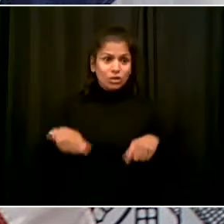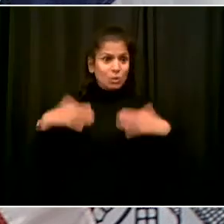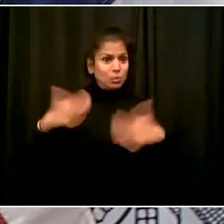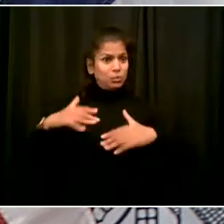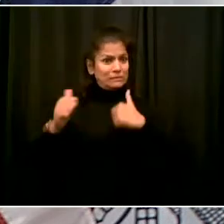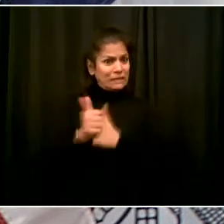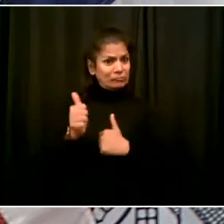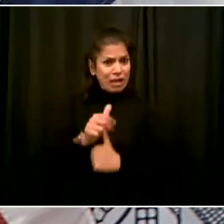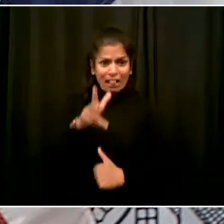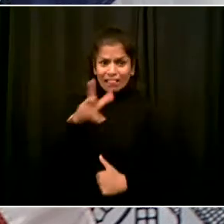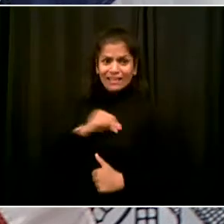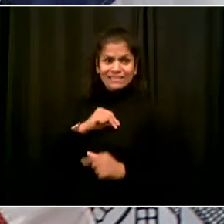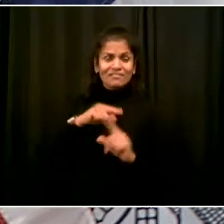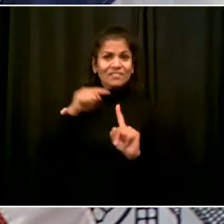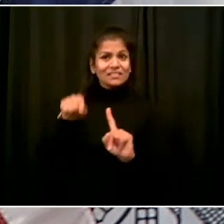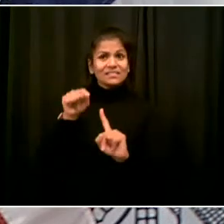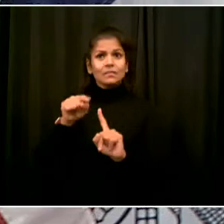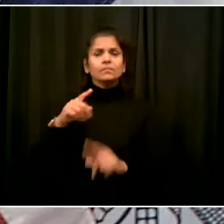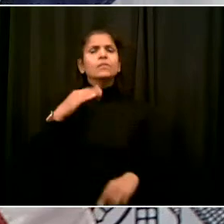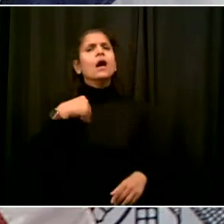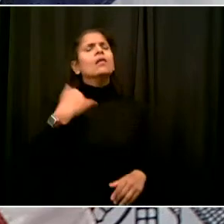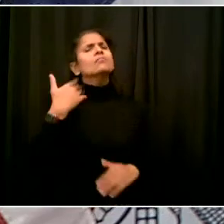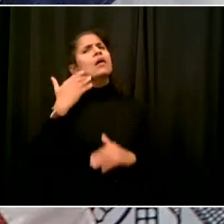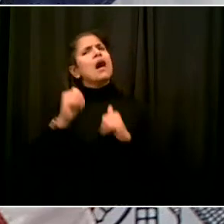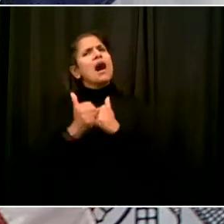WEEKEND JUST CURIOUS WHAT ROLE THE NYPD WILL PLAY IN N